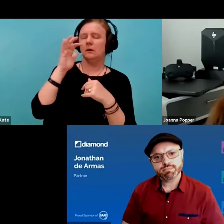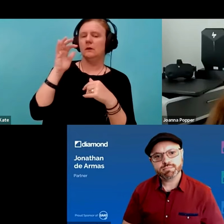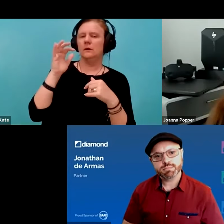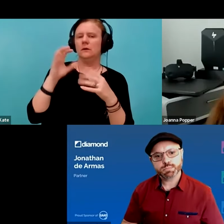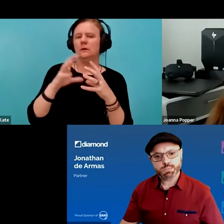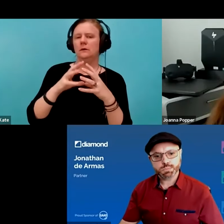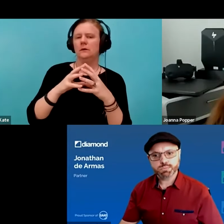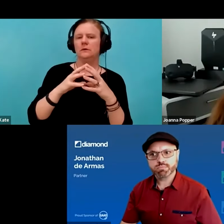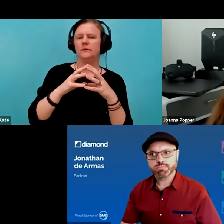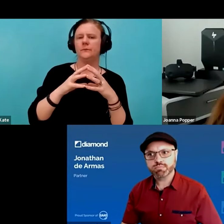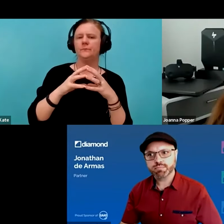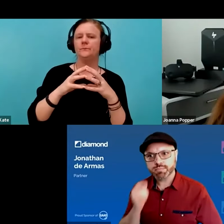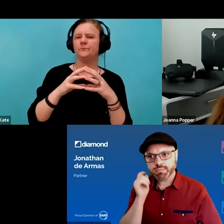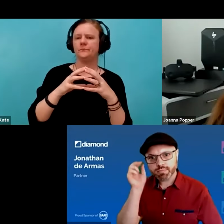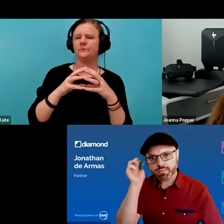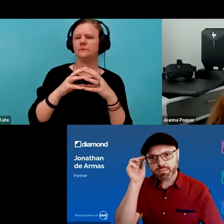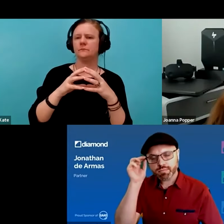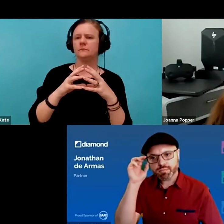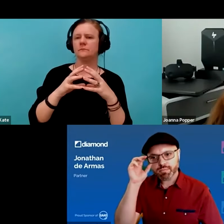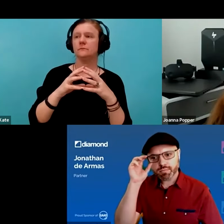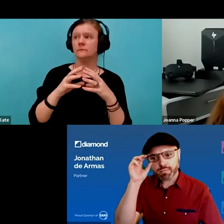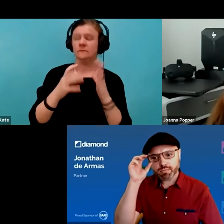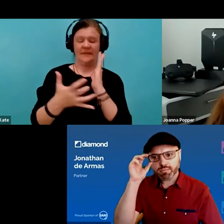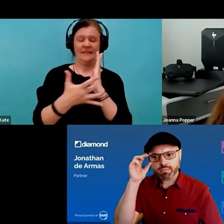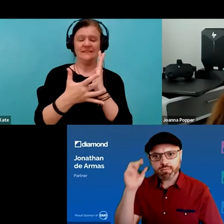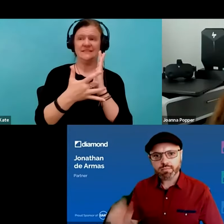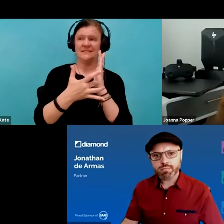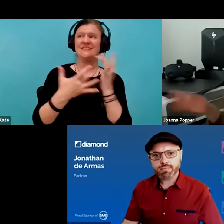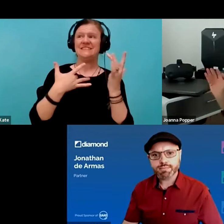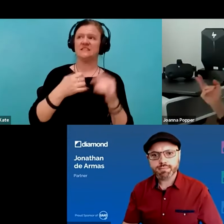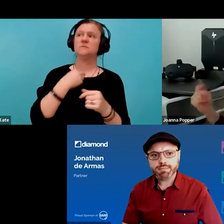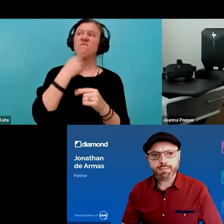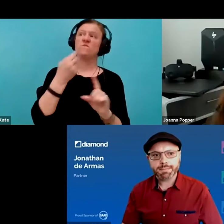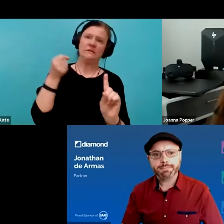You. There's a lot of the technologies voice activated. So like our headset,